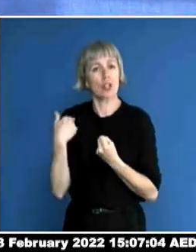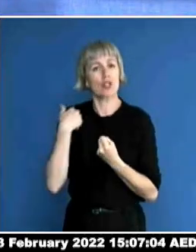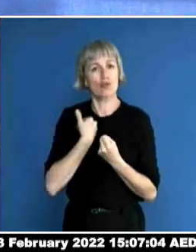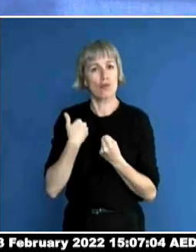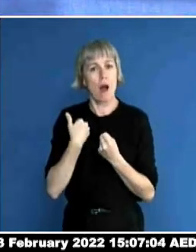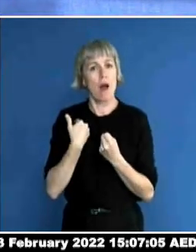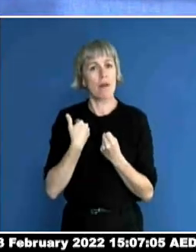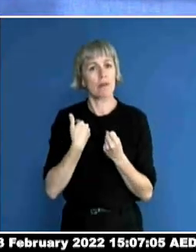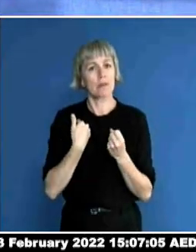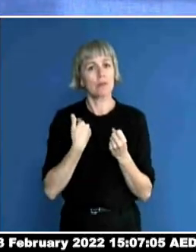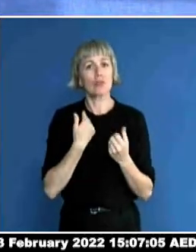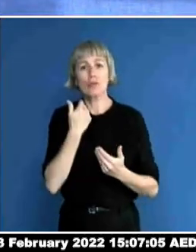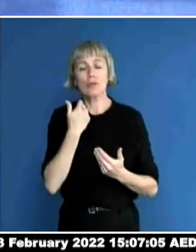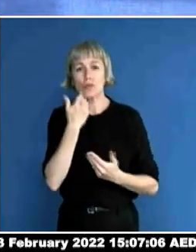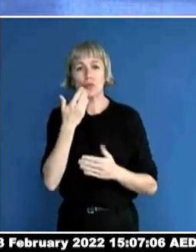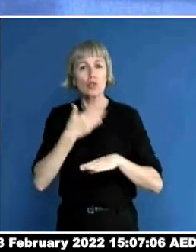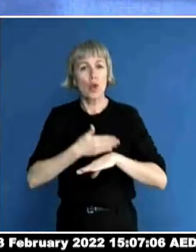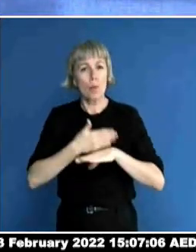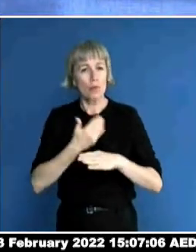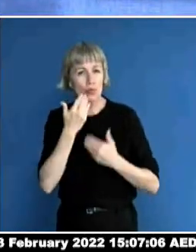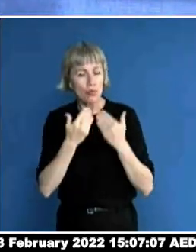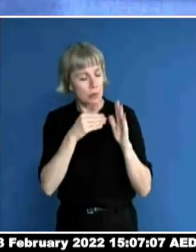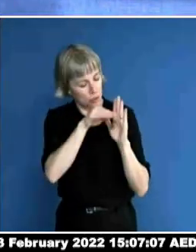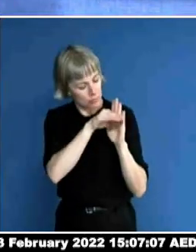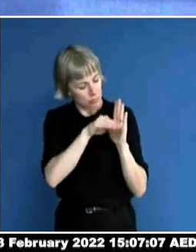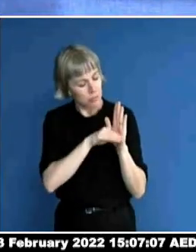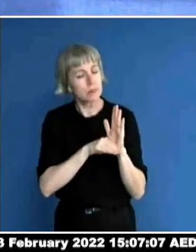November 2019? Yes.